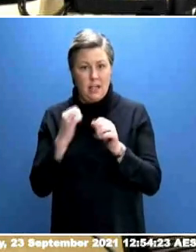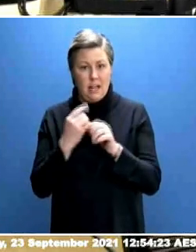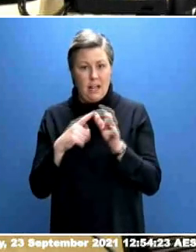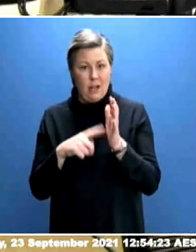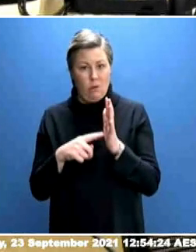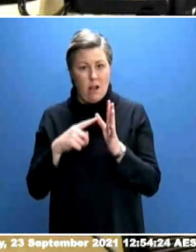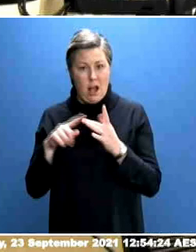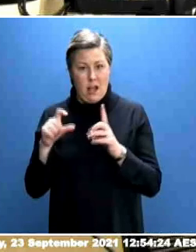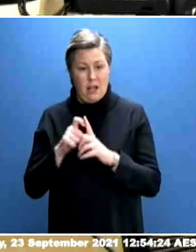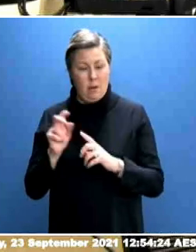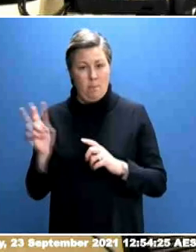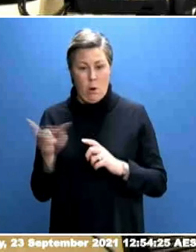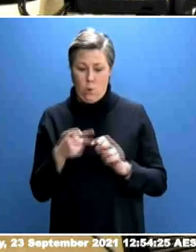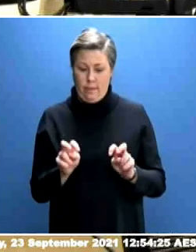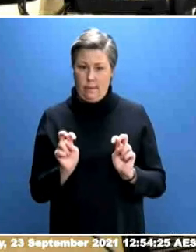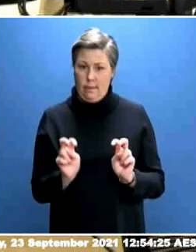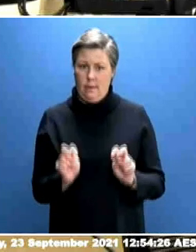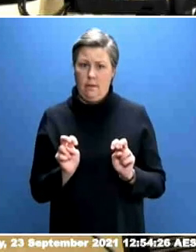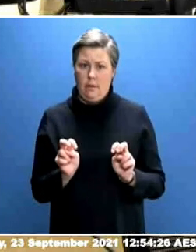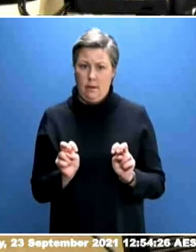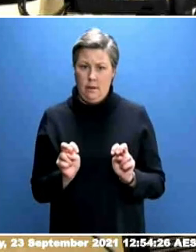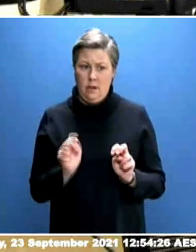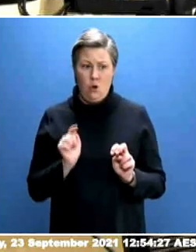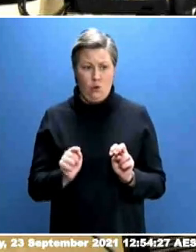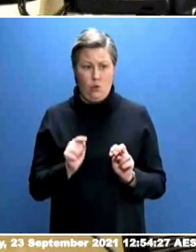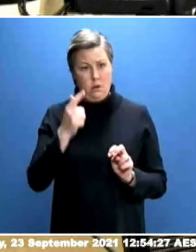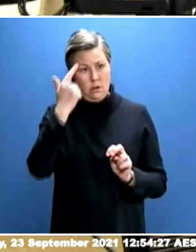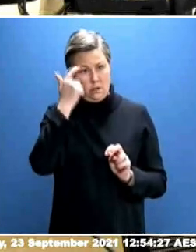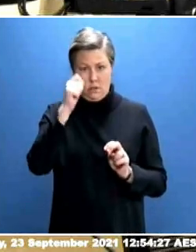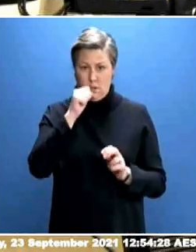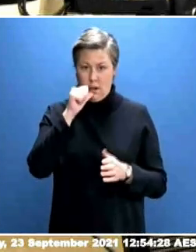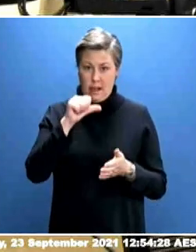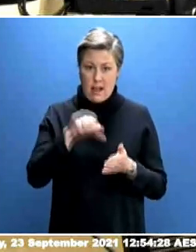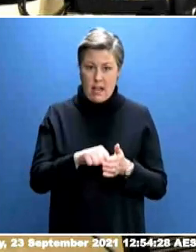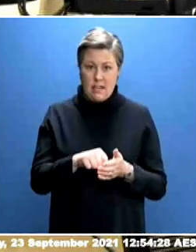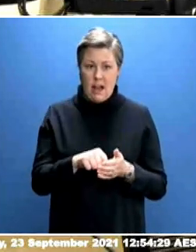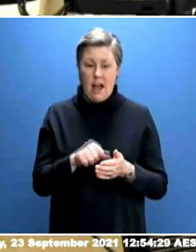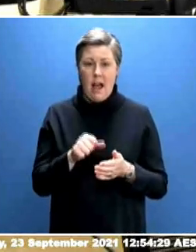That followed, as you understand it, a meeting whereby Territory Families